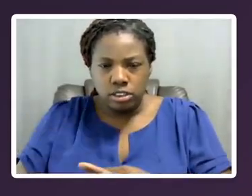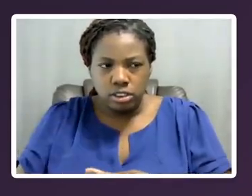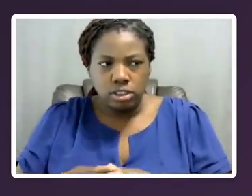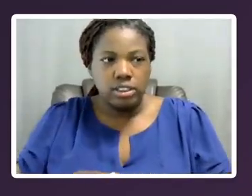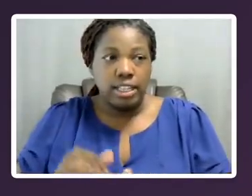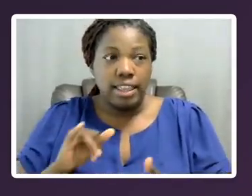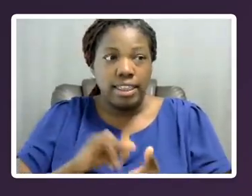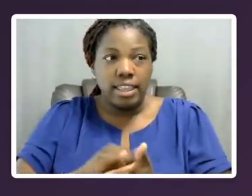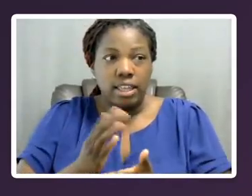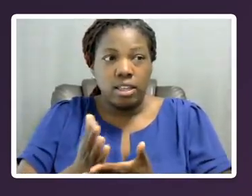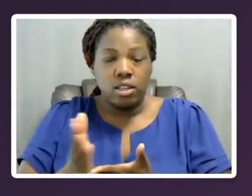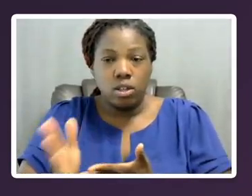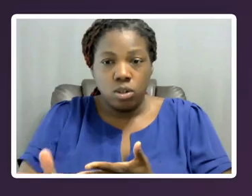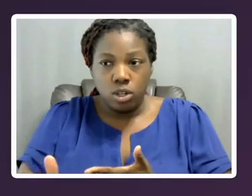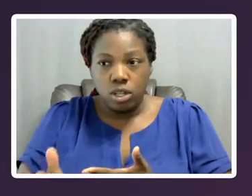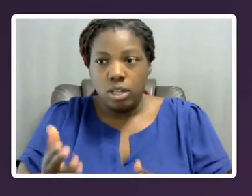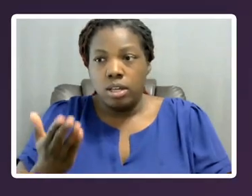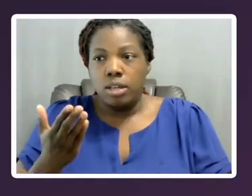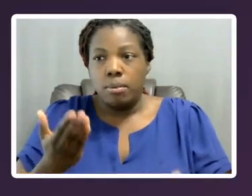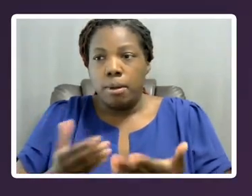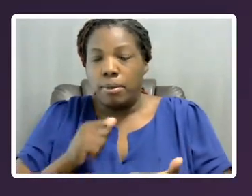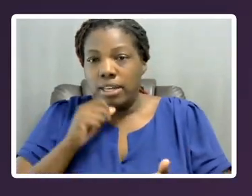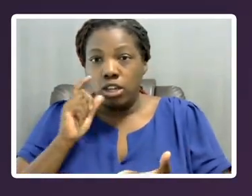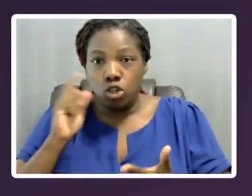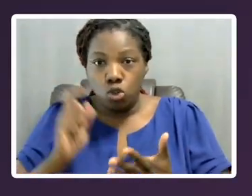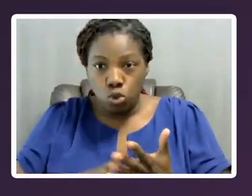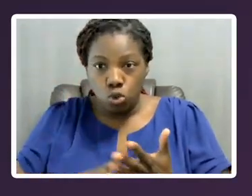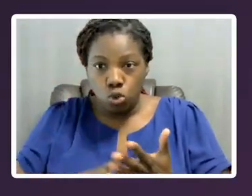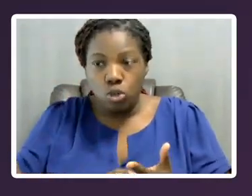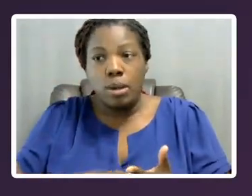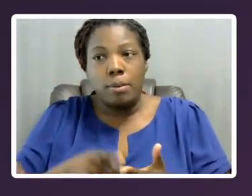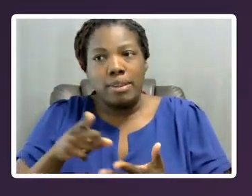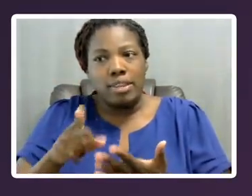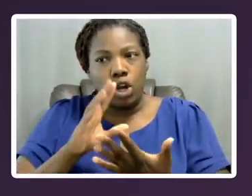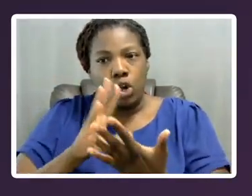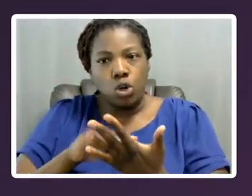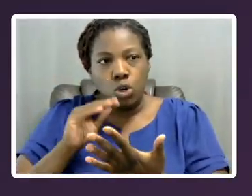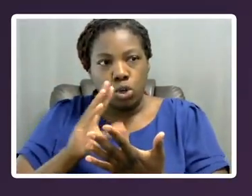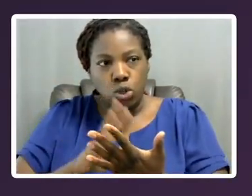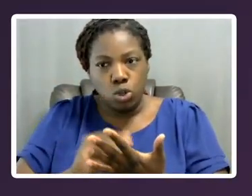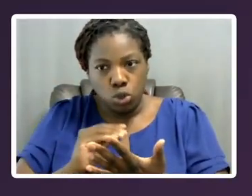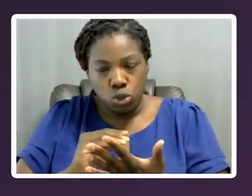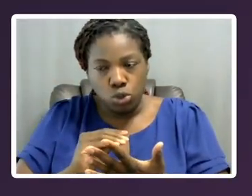you know, they may not even be noticing it, but yes, they are learning to be modern,